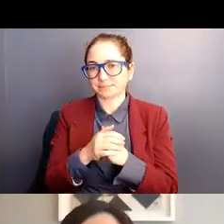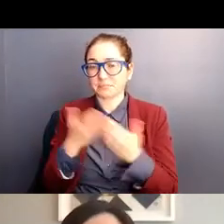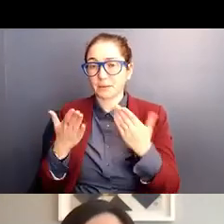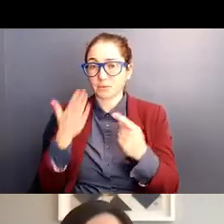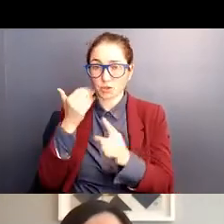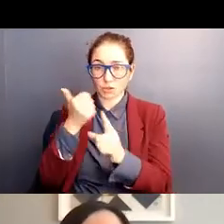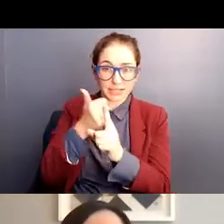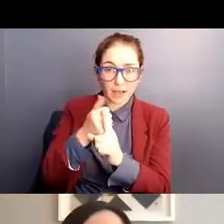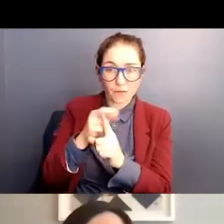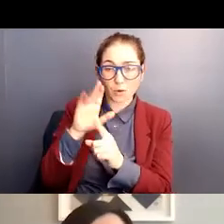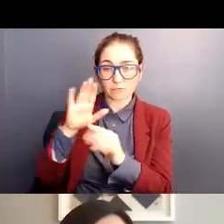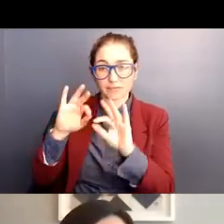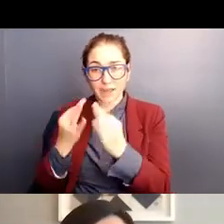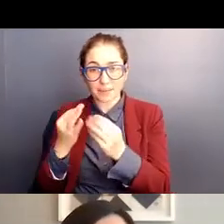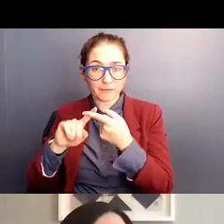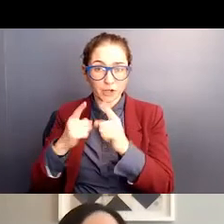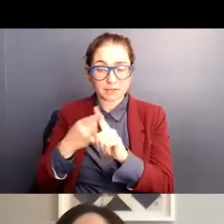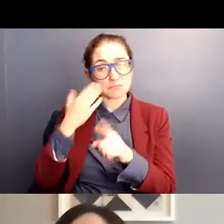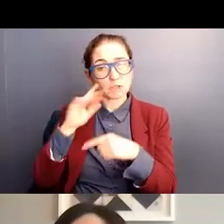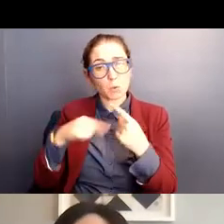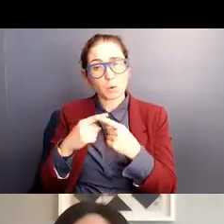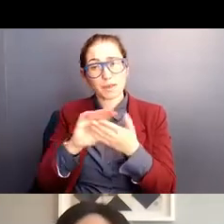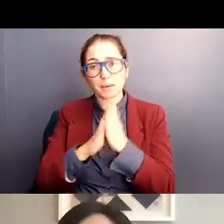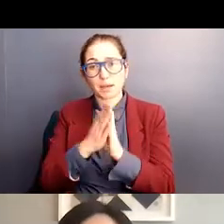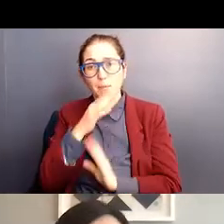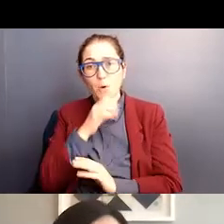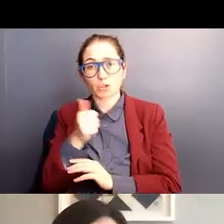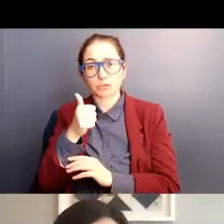loved one who as they age are having difficulties getting around.